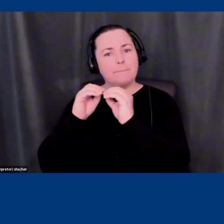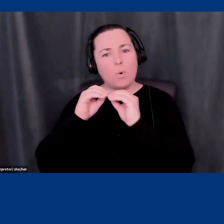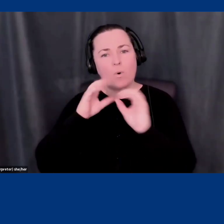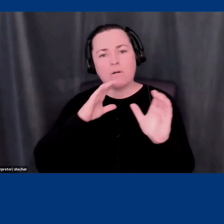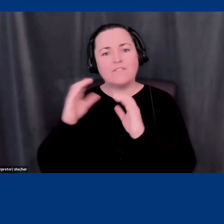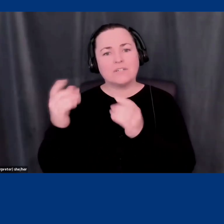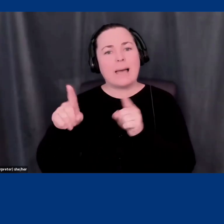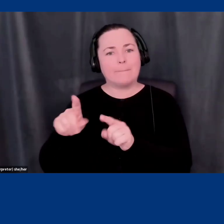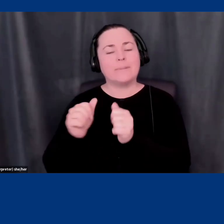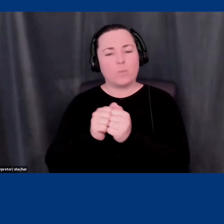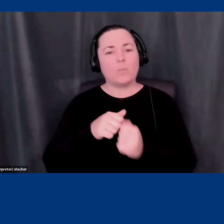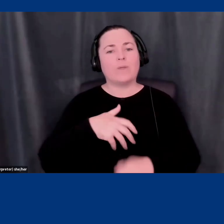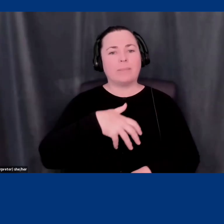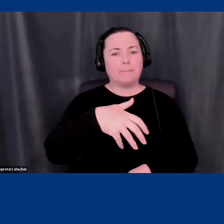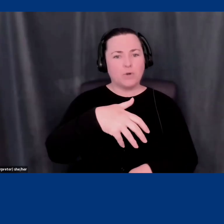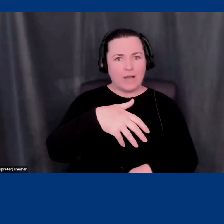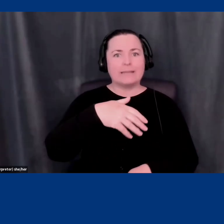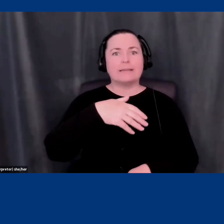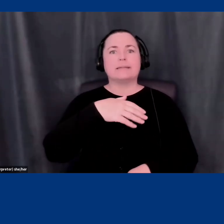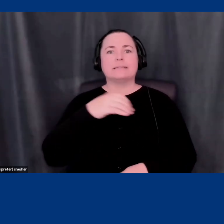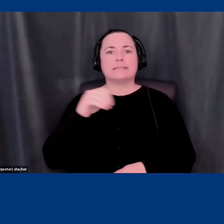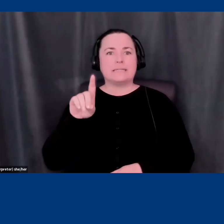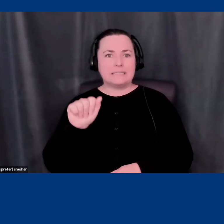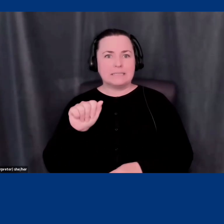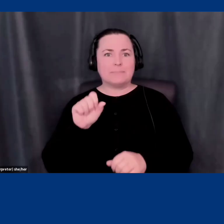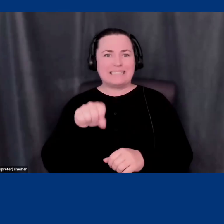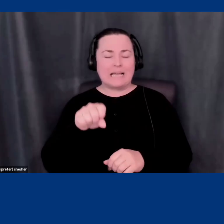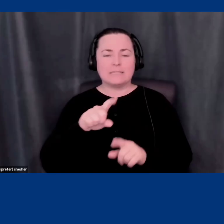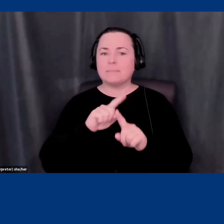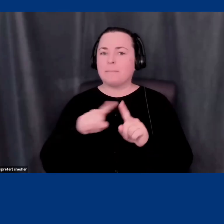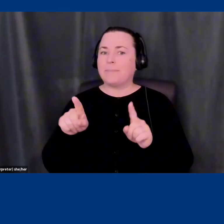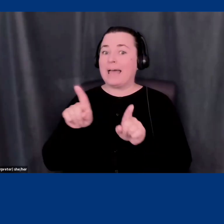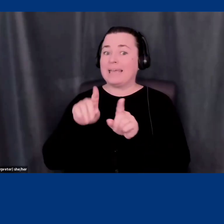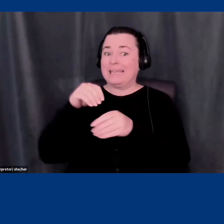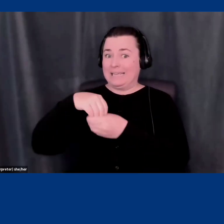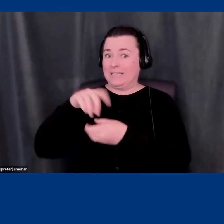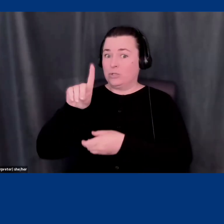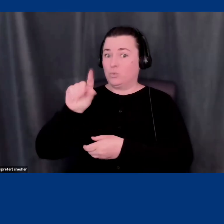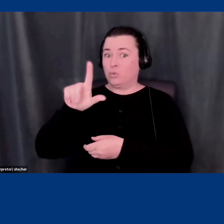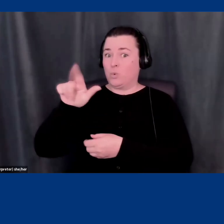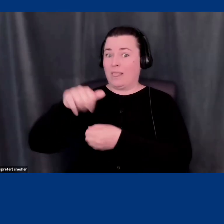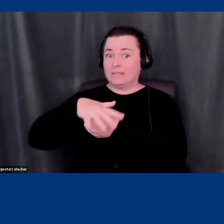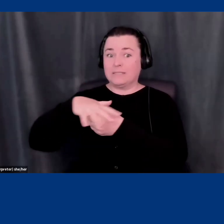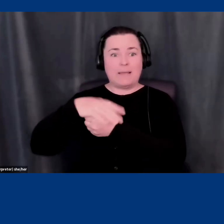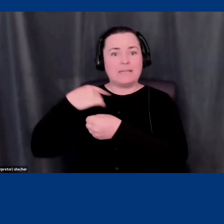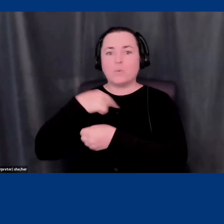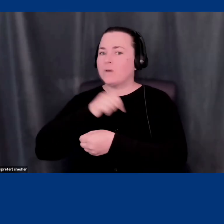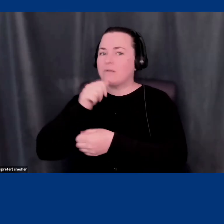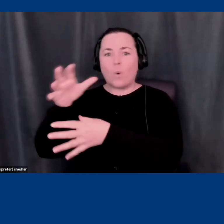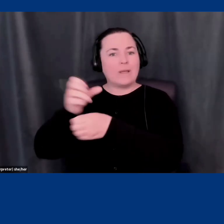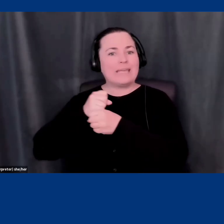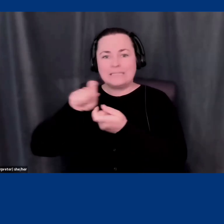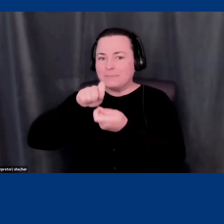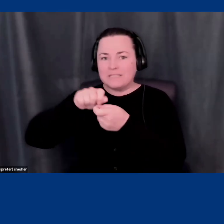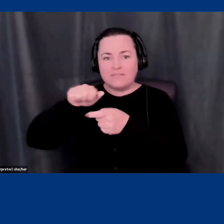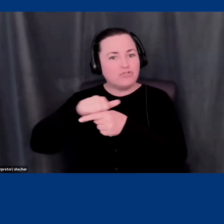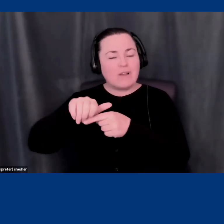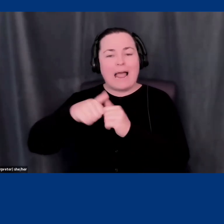But in doula spaces, we're not trained as doulas on how to support disabled families. There's not very many resources at the intersection of